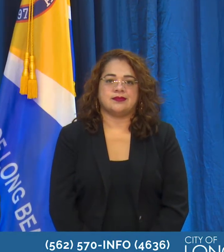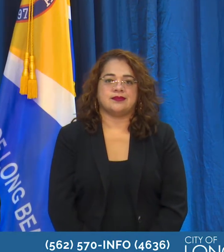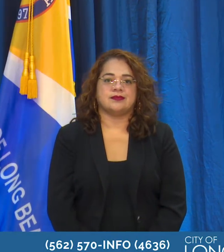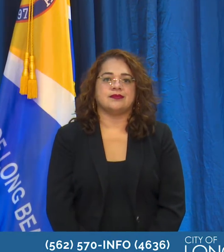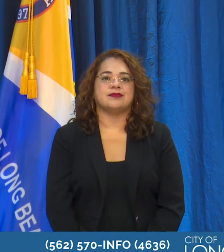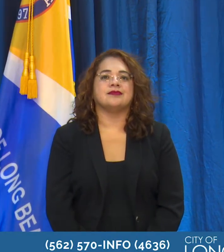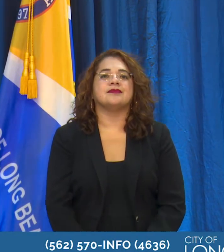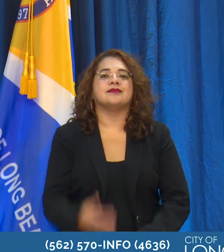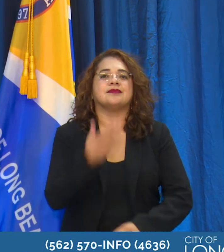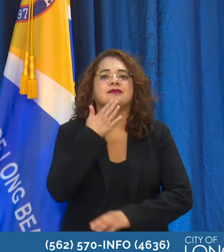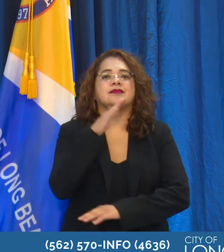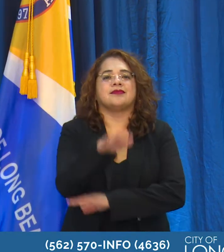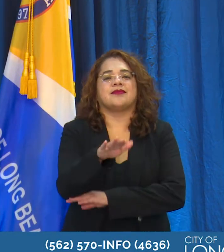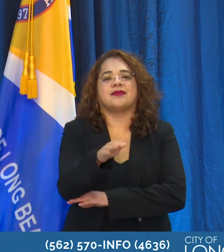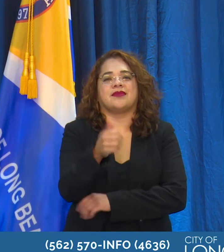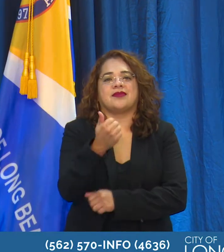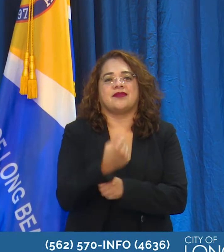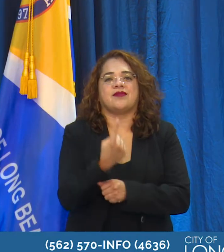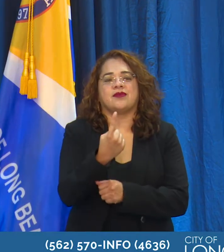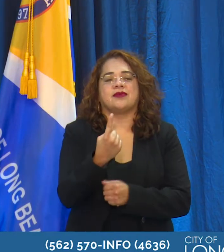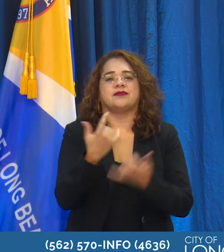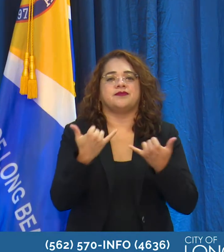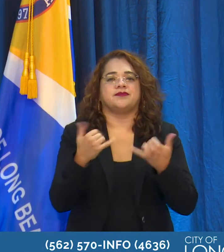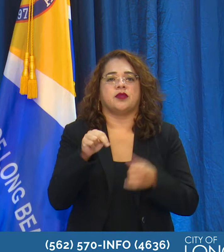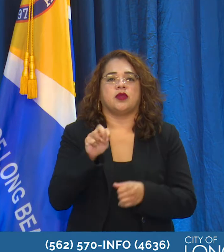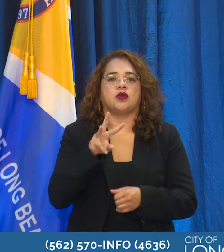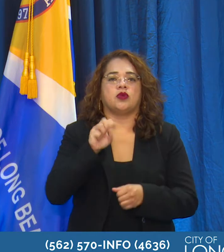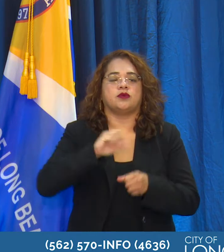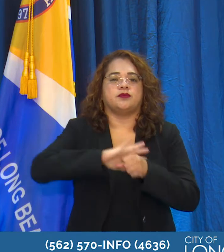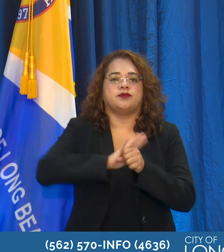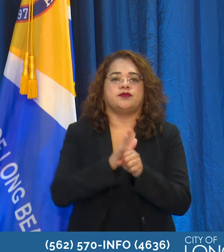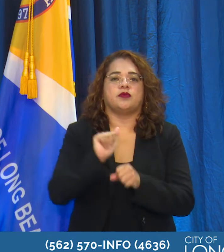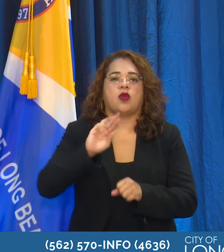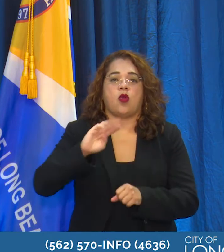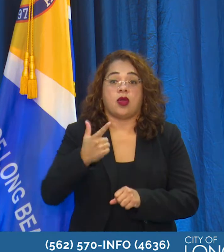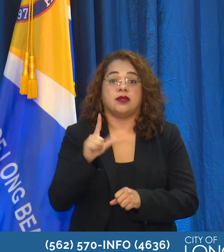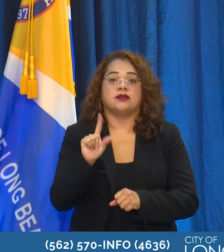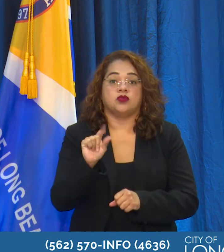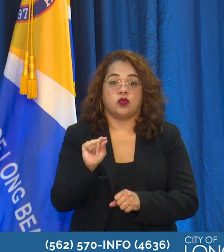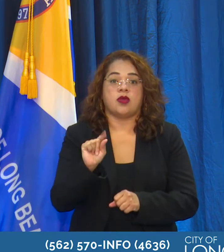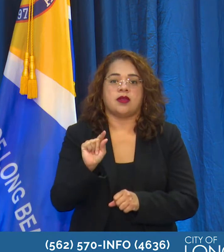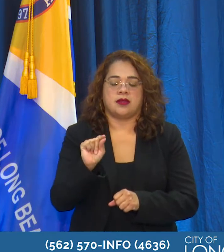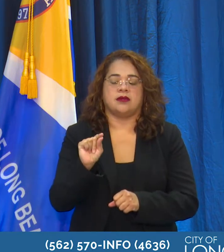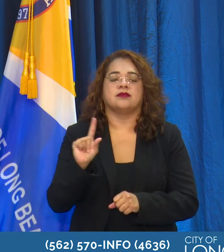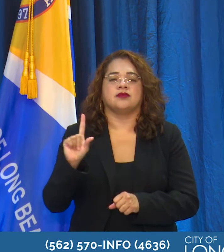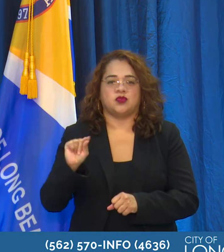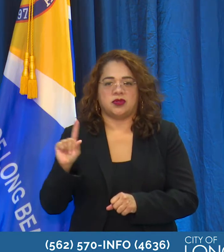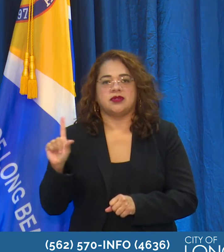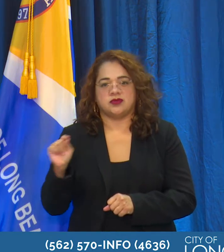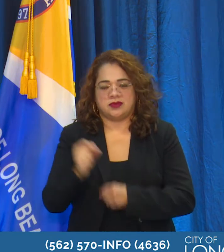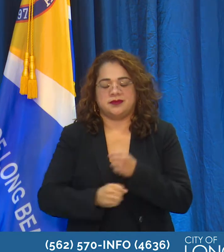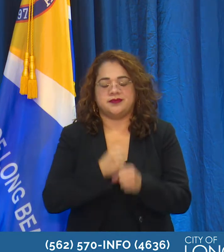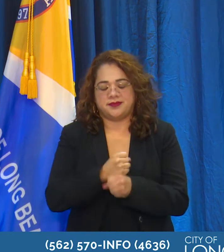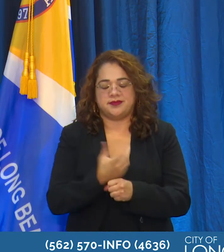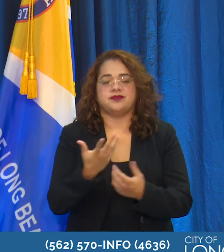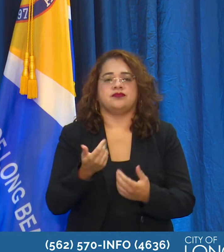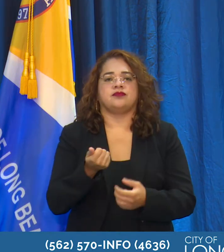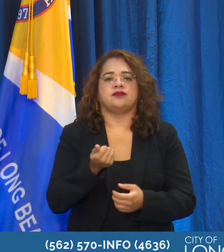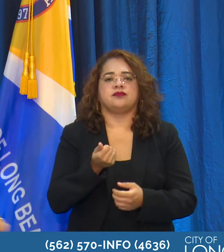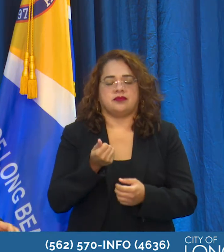Well good afternoon everyone. Today is our briefing for August 20th, 2020 and we're going to be doing a couple updates today.